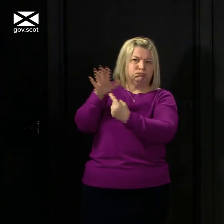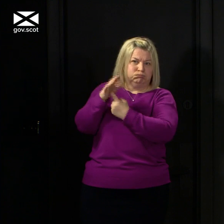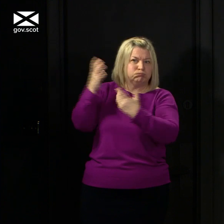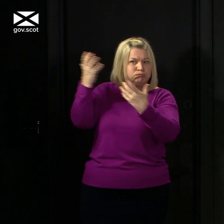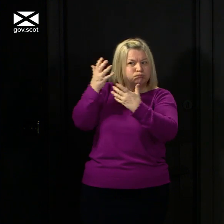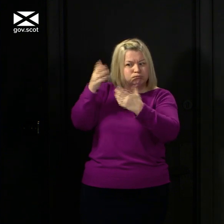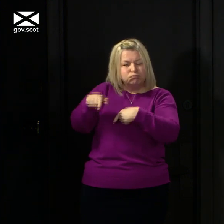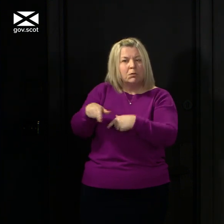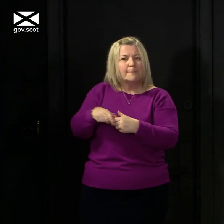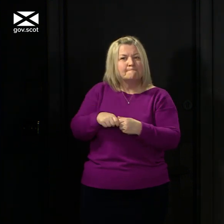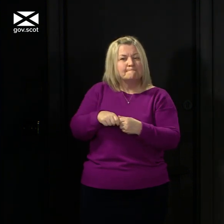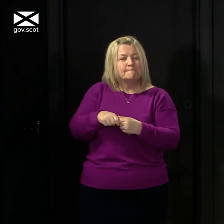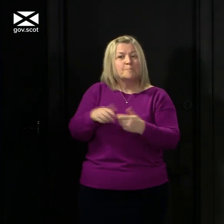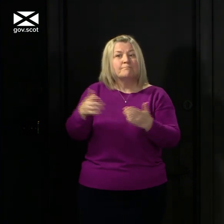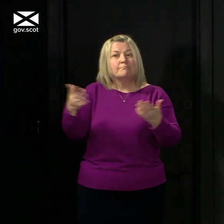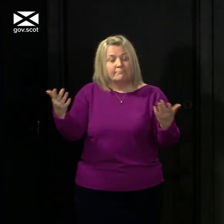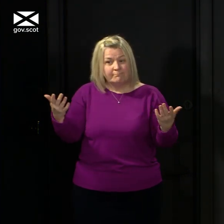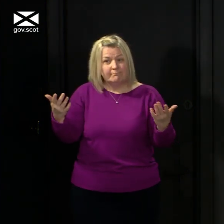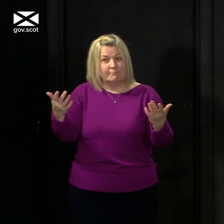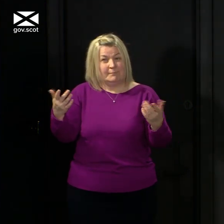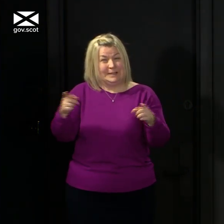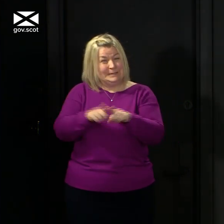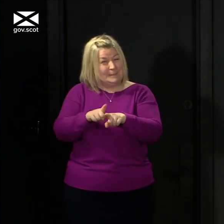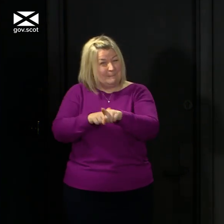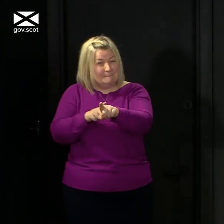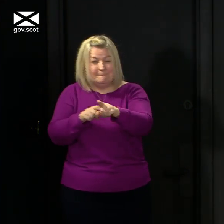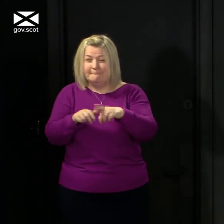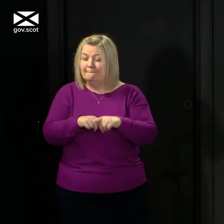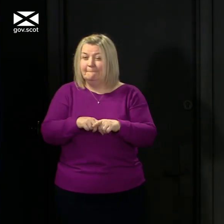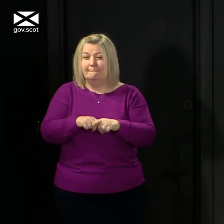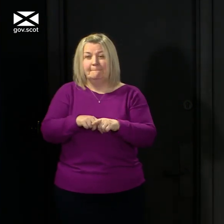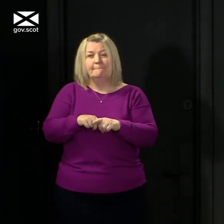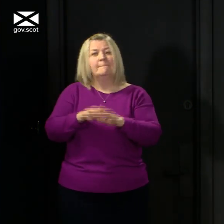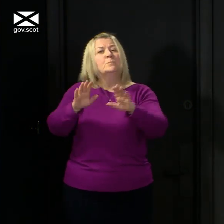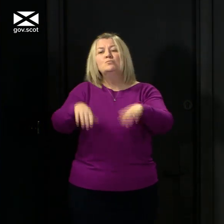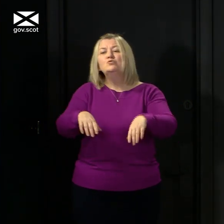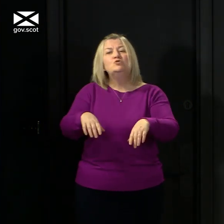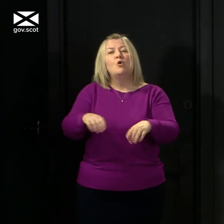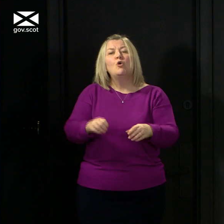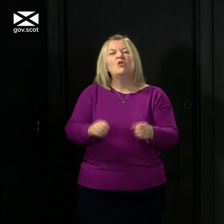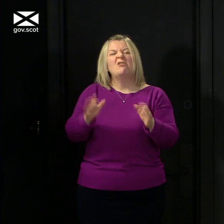But it is equally important that we don't prematurely come out of these lockdown measures